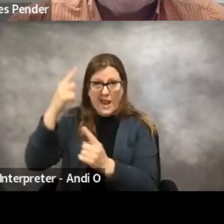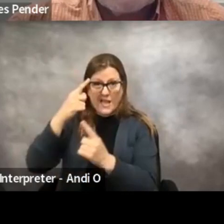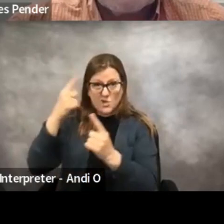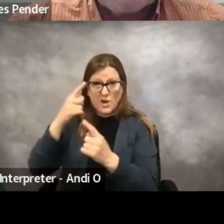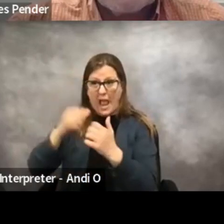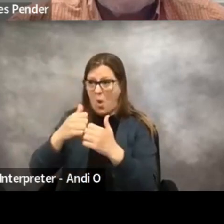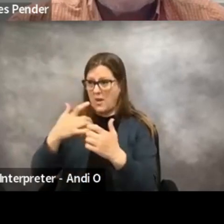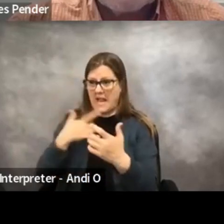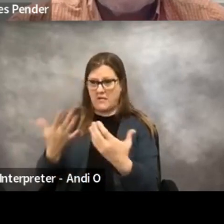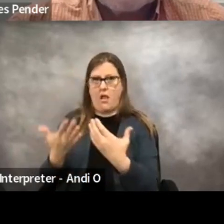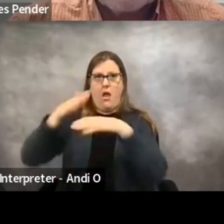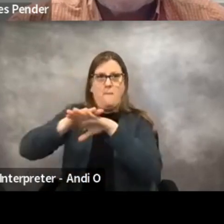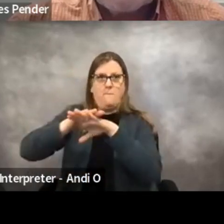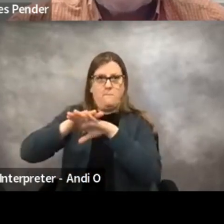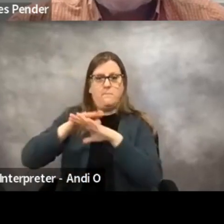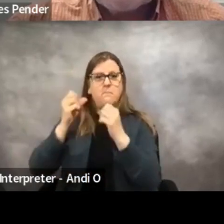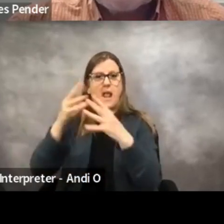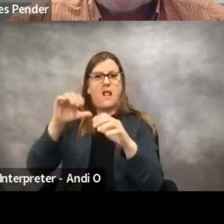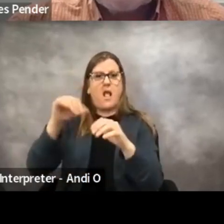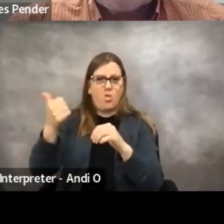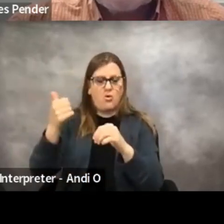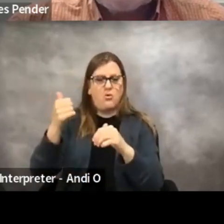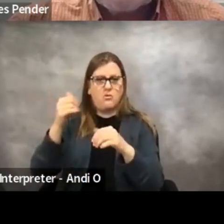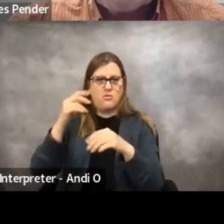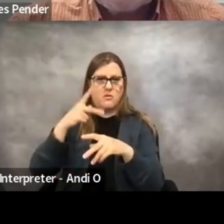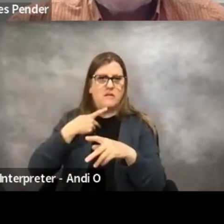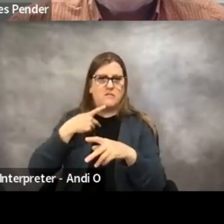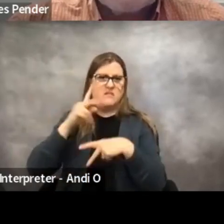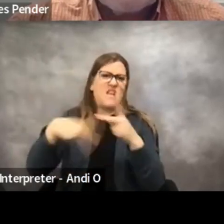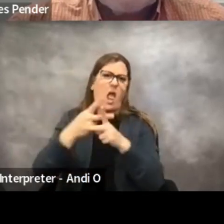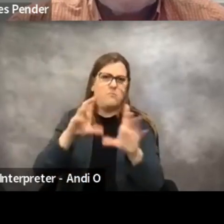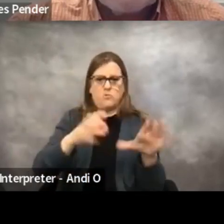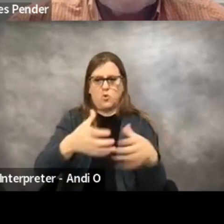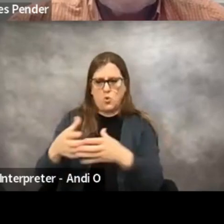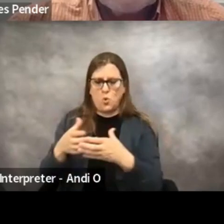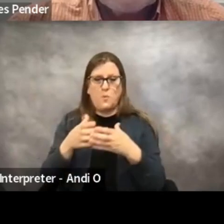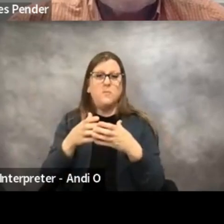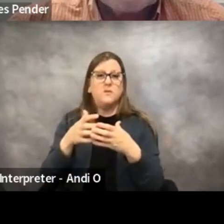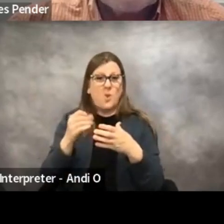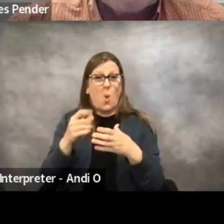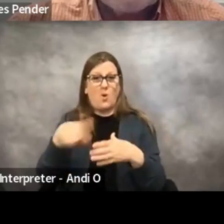said, with a lot of different other populations, but not so much with this one. So if everybody could be, you know,